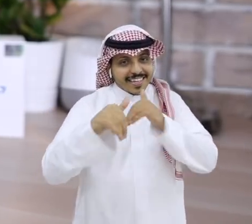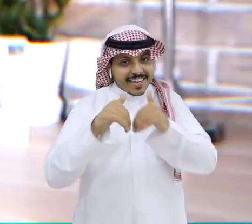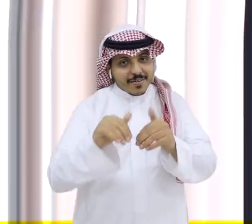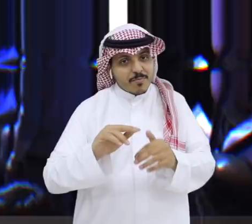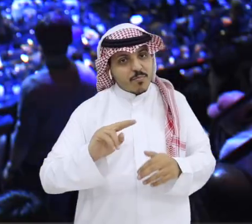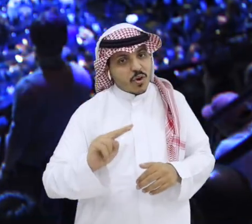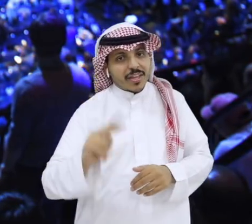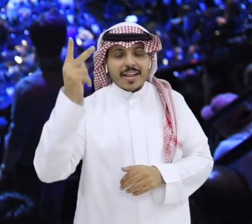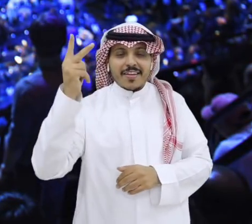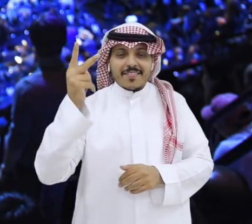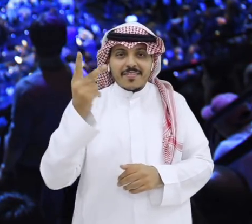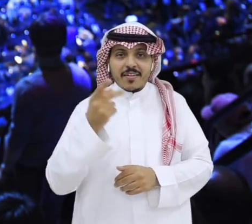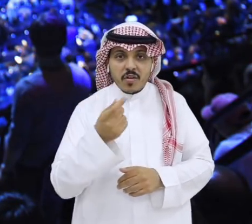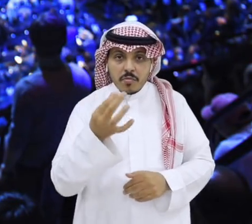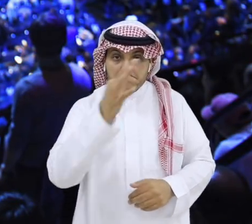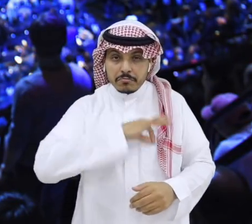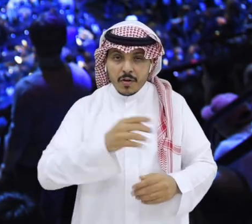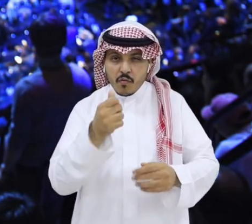There are many ways to gain profit.